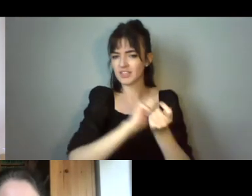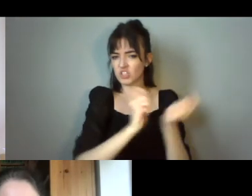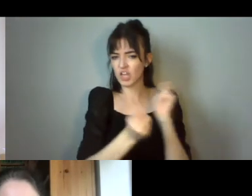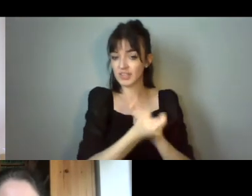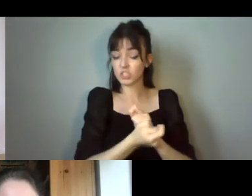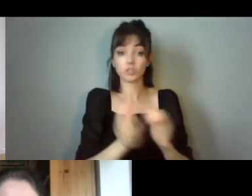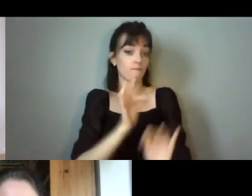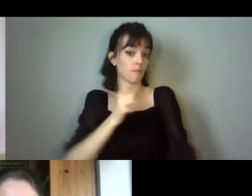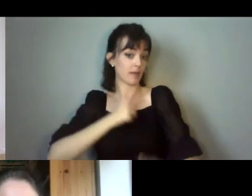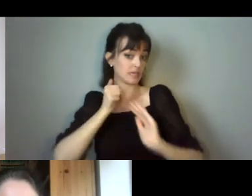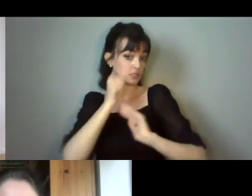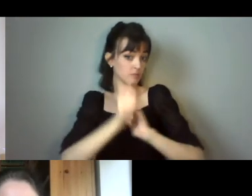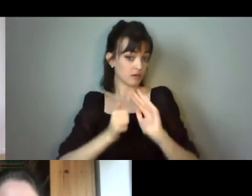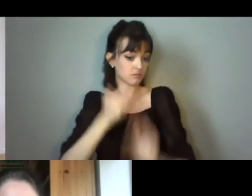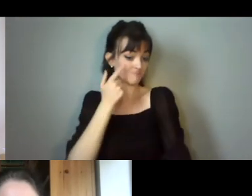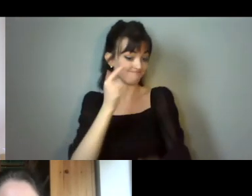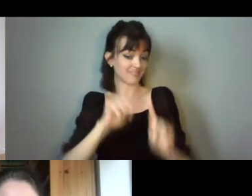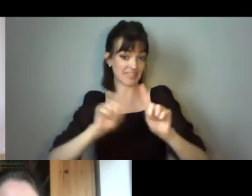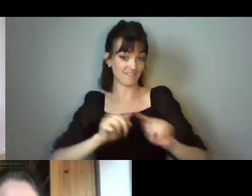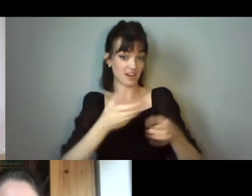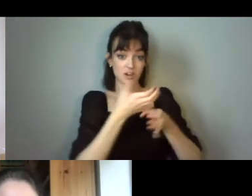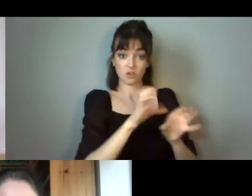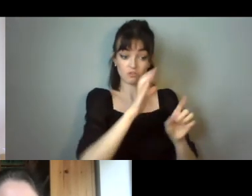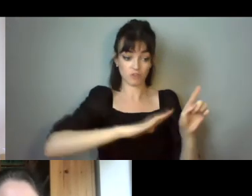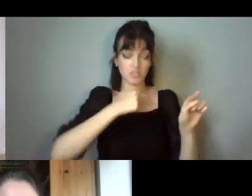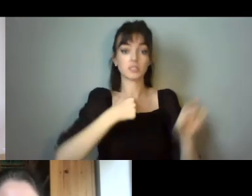that we have seen in other countries and what we are seeing in Peru at least is